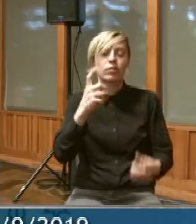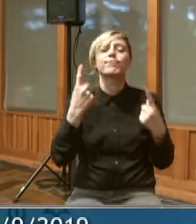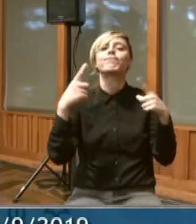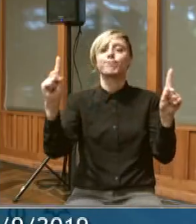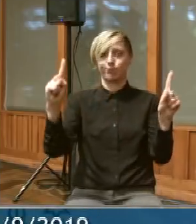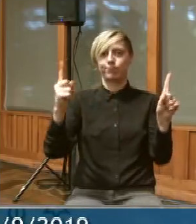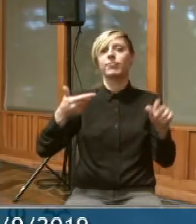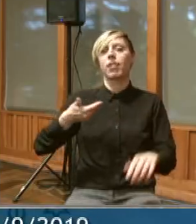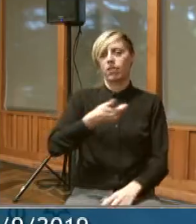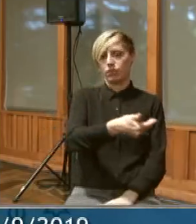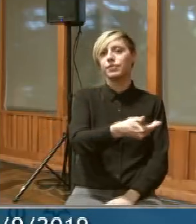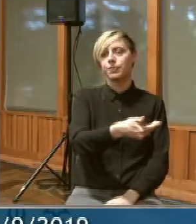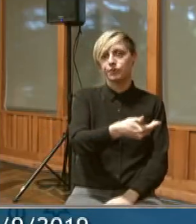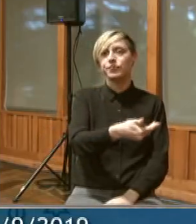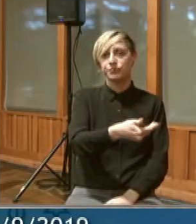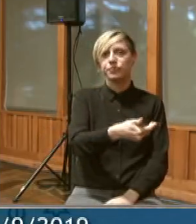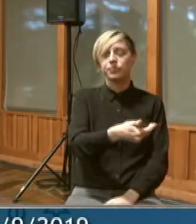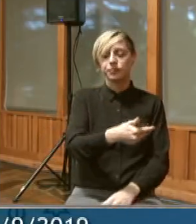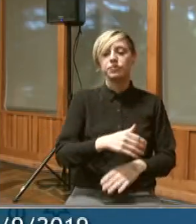ABOUT 500 PEOPLE HAVE BEEN PASSED AND ABOUT 200 PEOPLE GOT